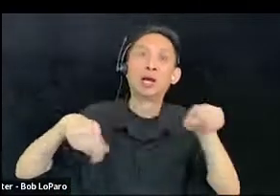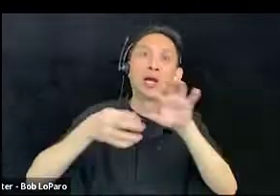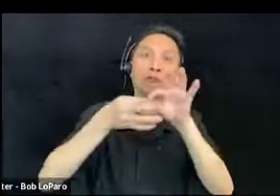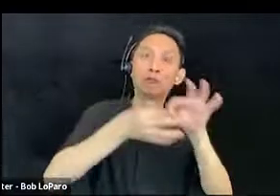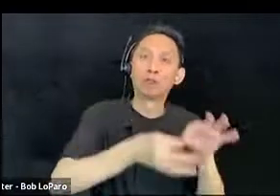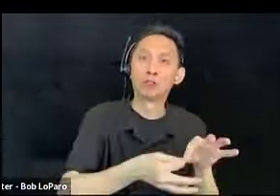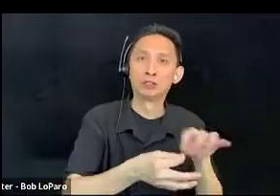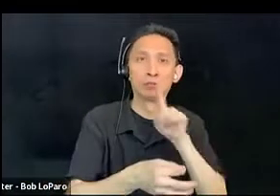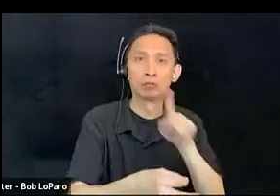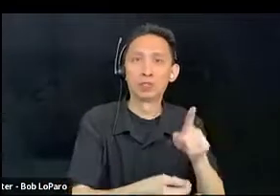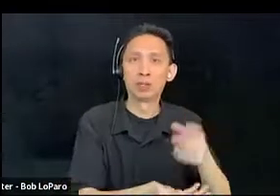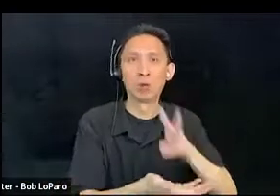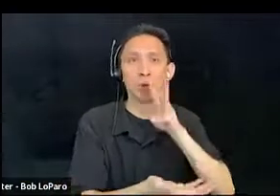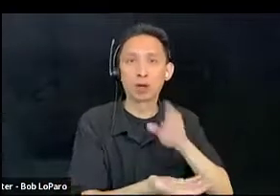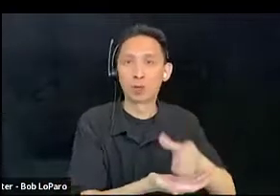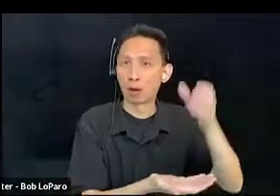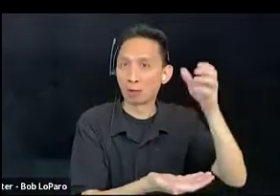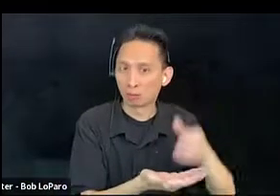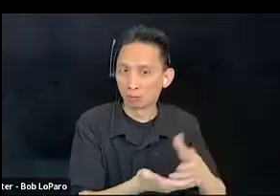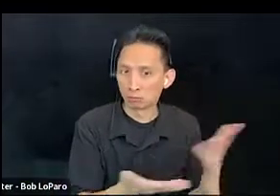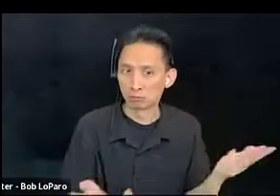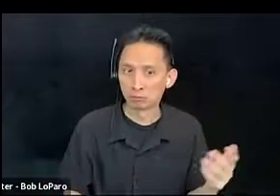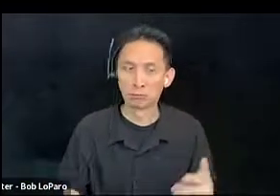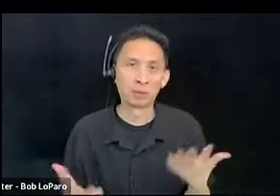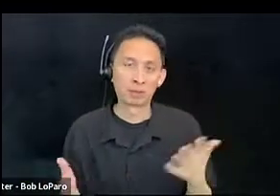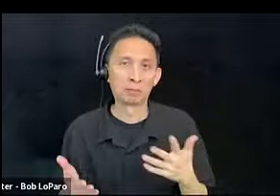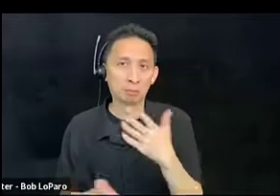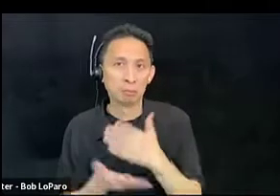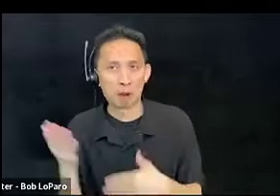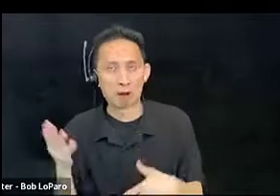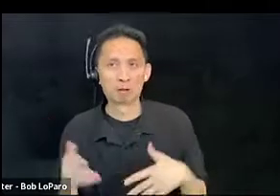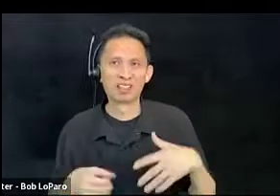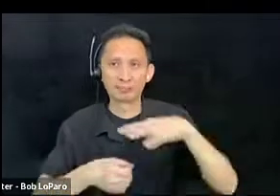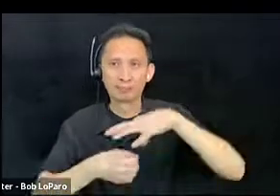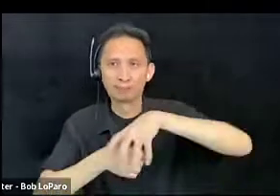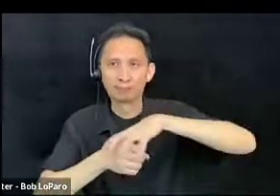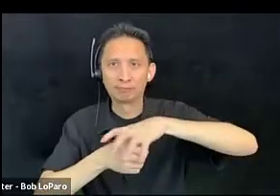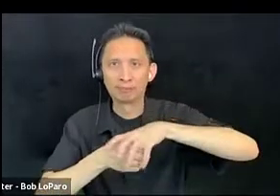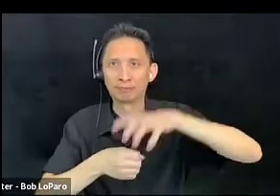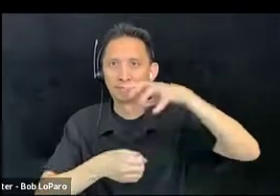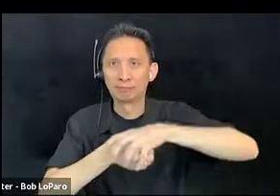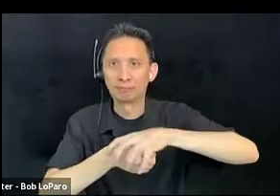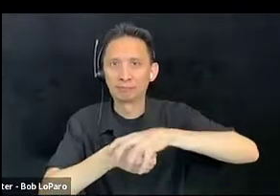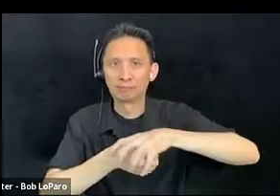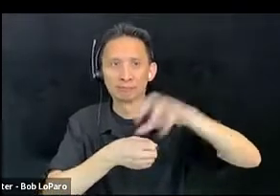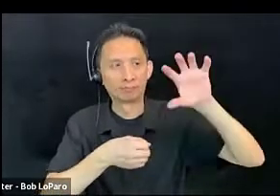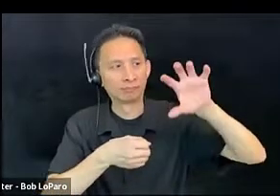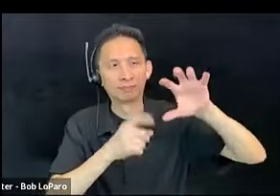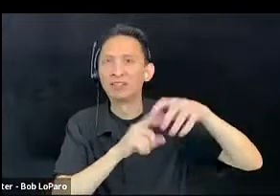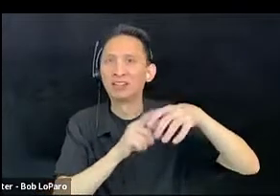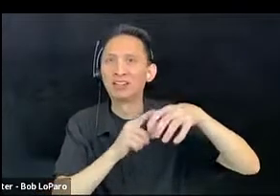It can be a part of an object, cut some of it off or use the cap or something. It can be an associated object,